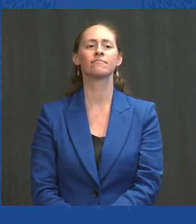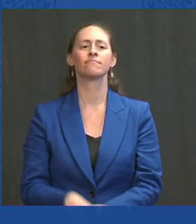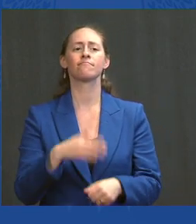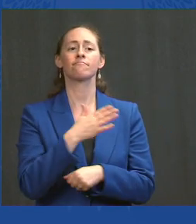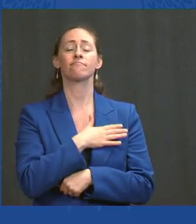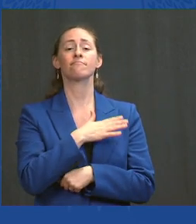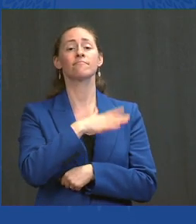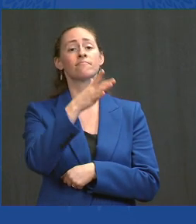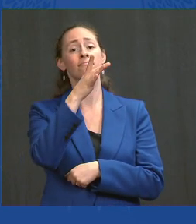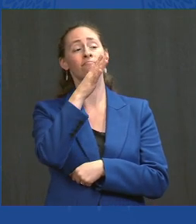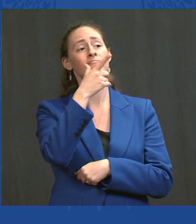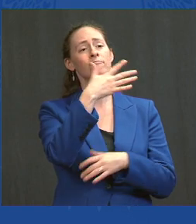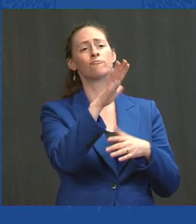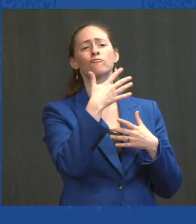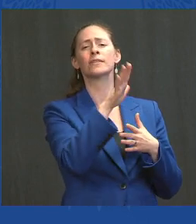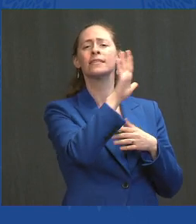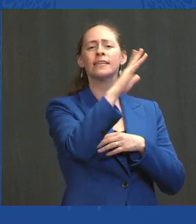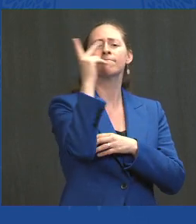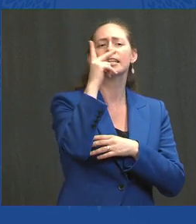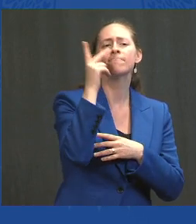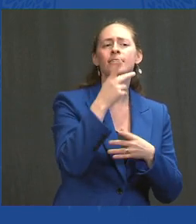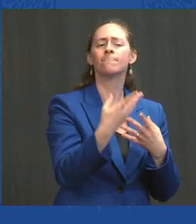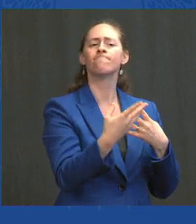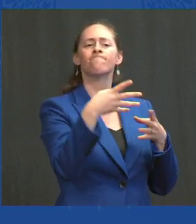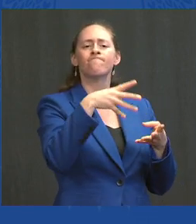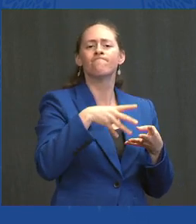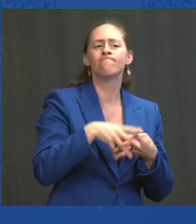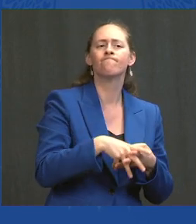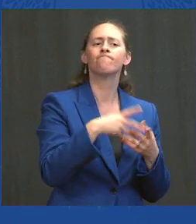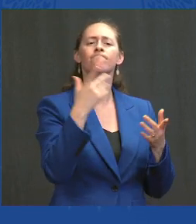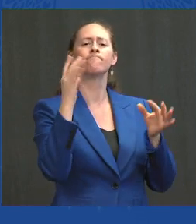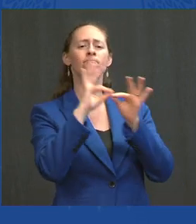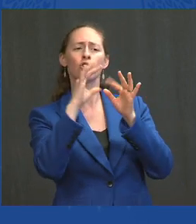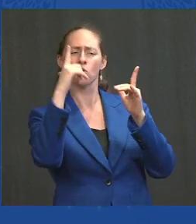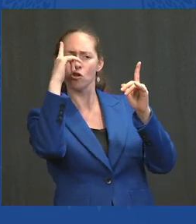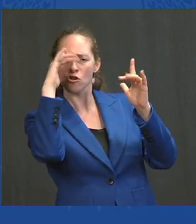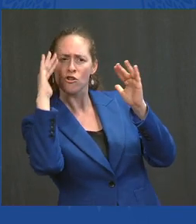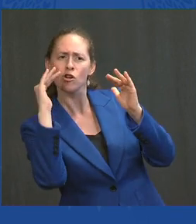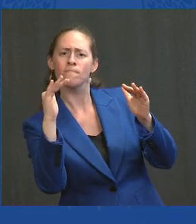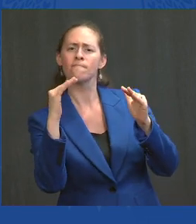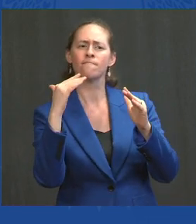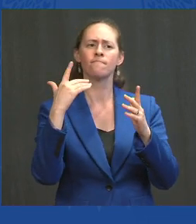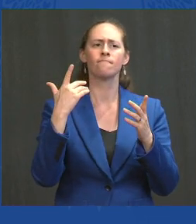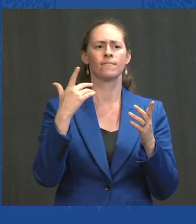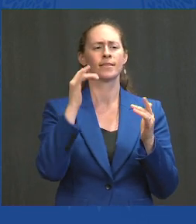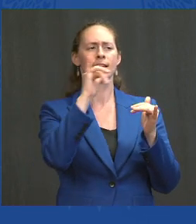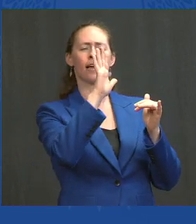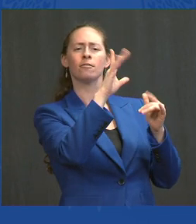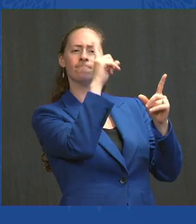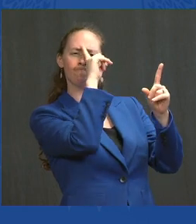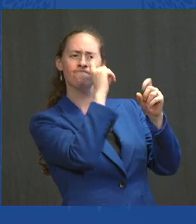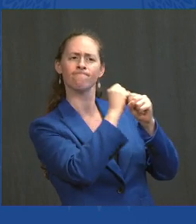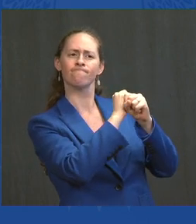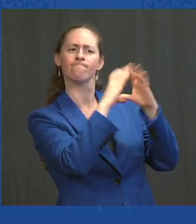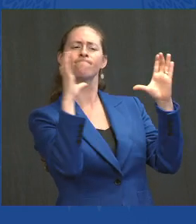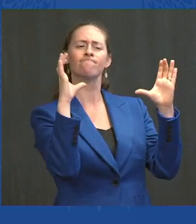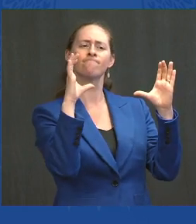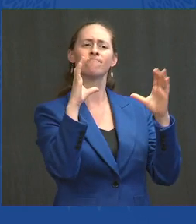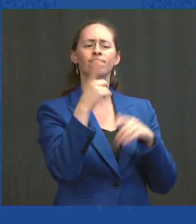growth, and hope, and it was a straightforward one. Every day is a new life.